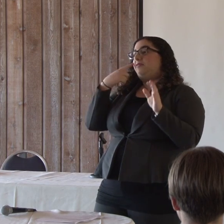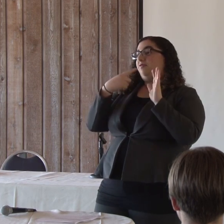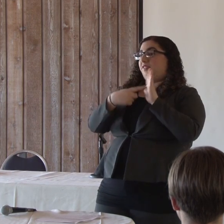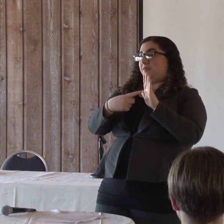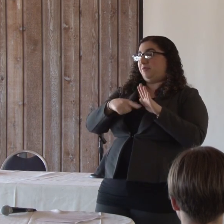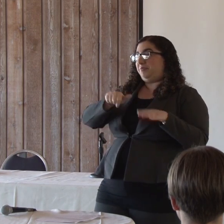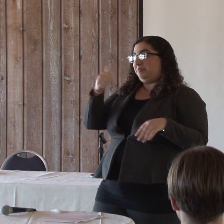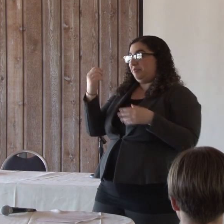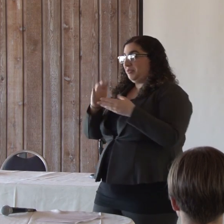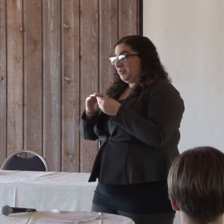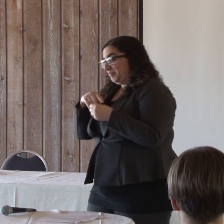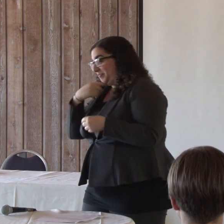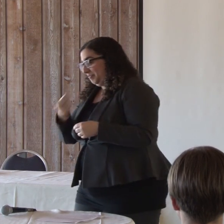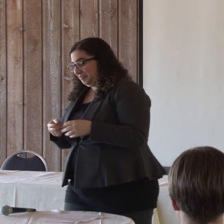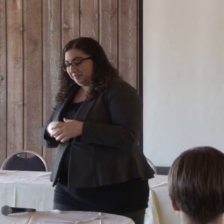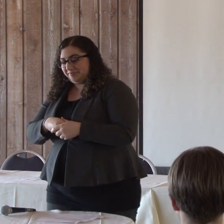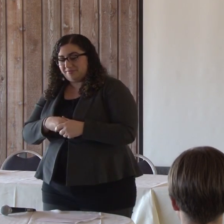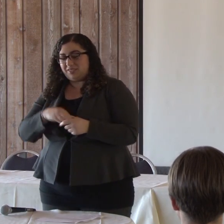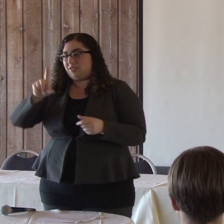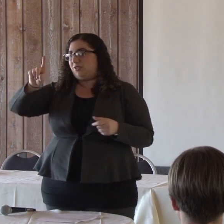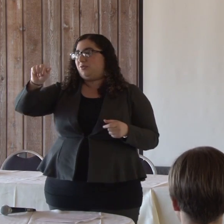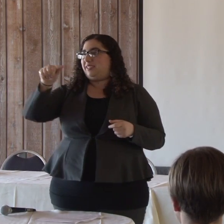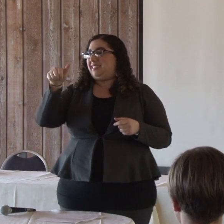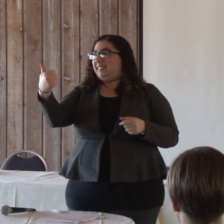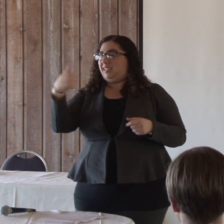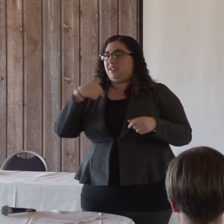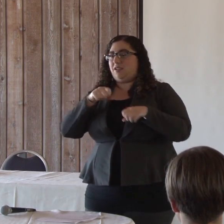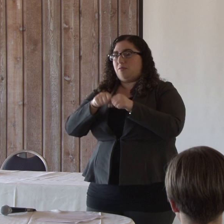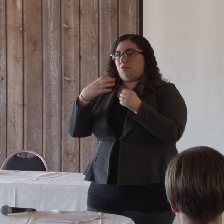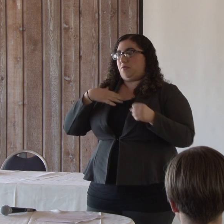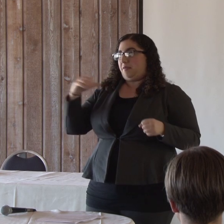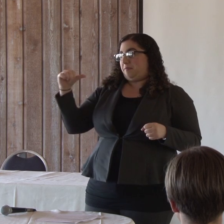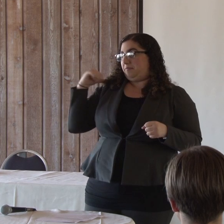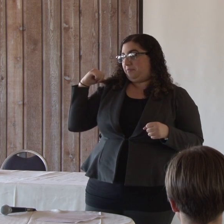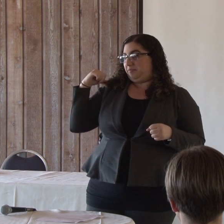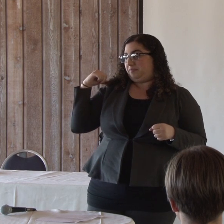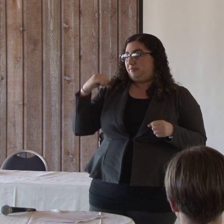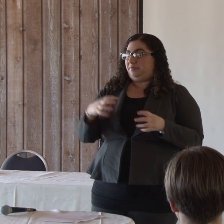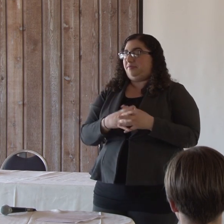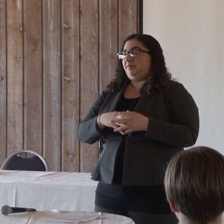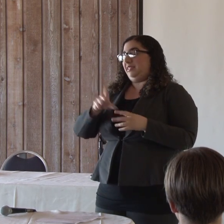to think what do they need to get access to communication.